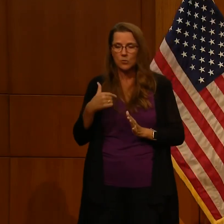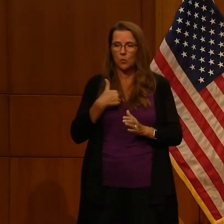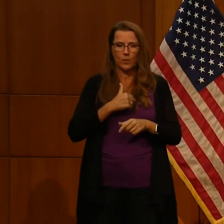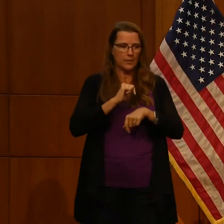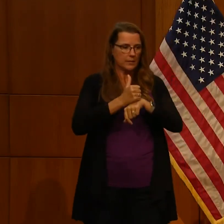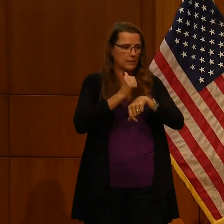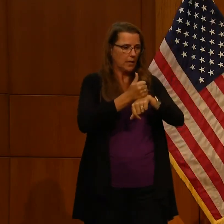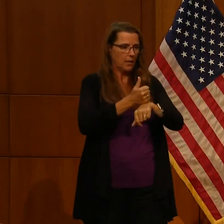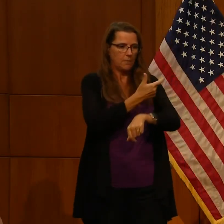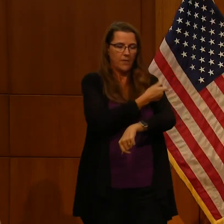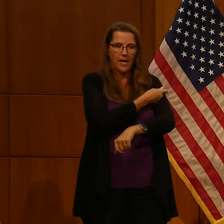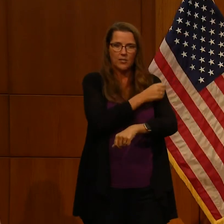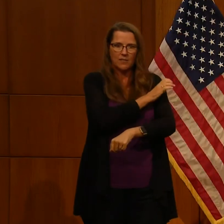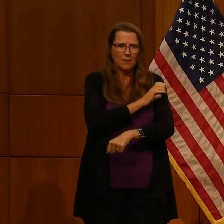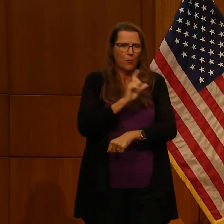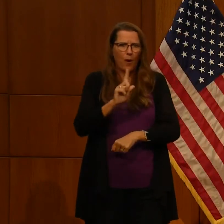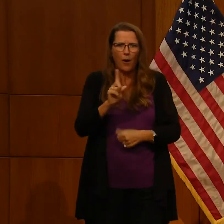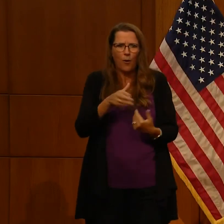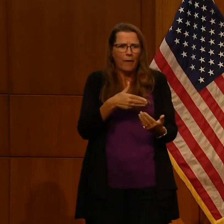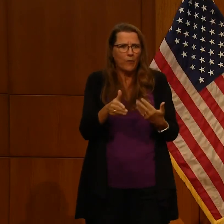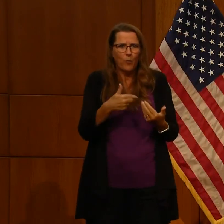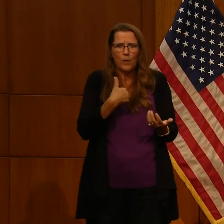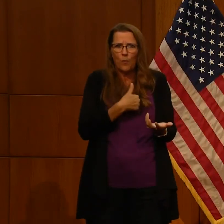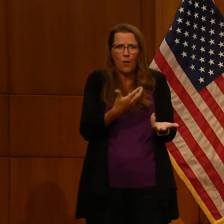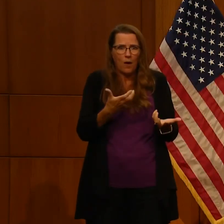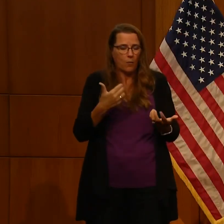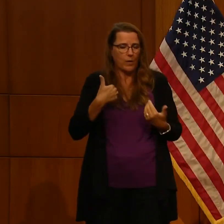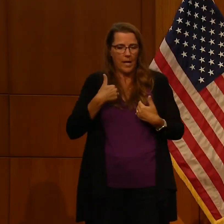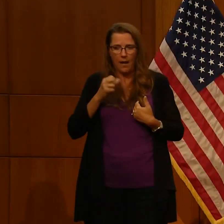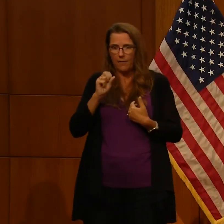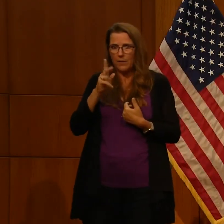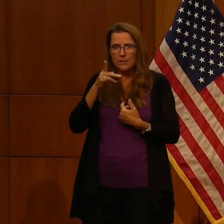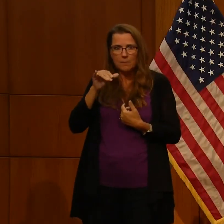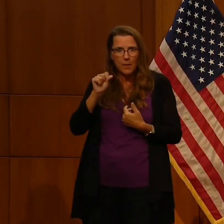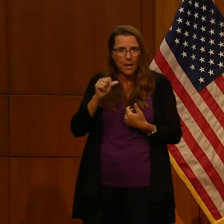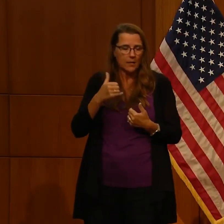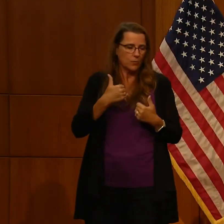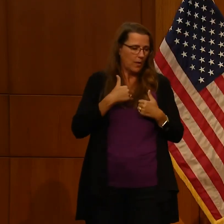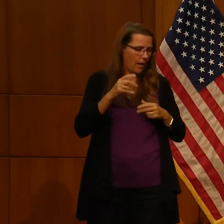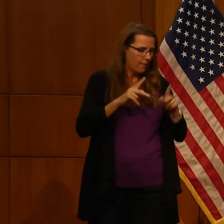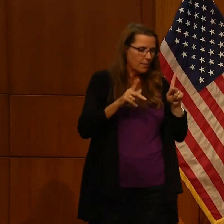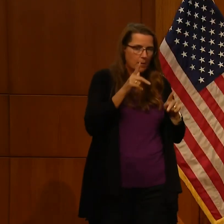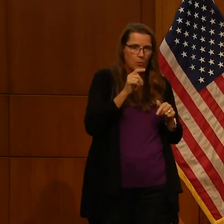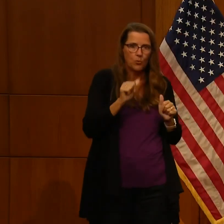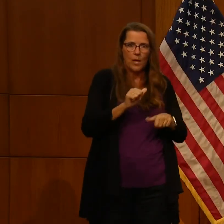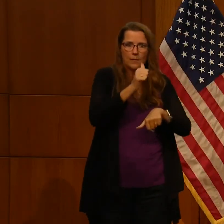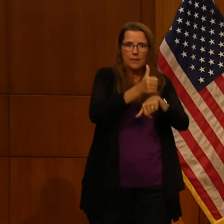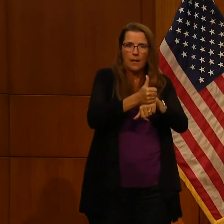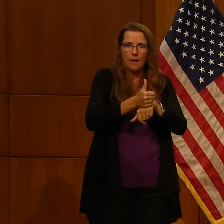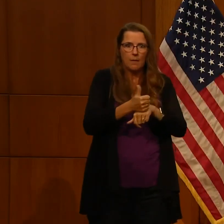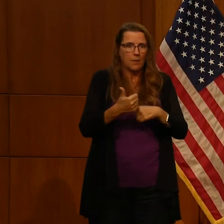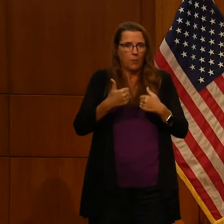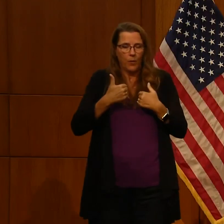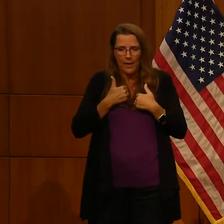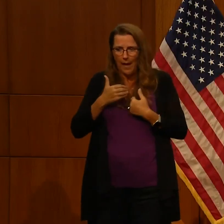LEADERS. UM YOU KNOW, WE WERE ABLE TO SET UP VACCINATION CLINICS WHEREVER WE WANT TO.